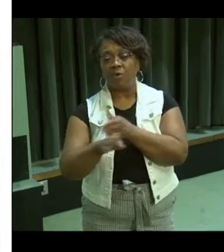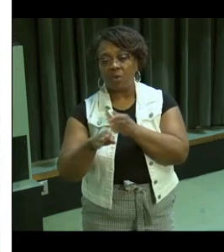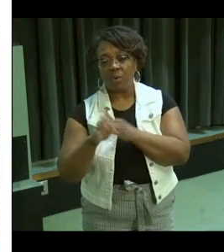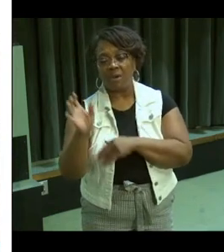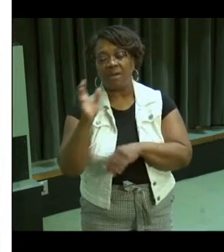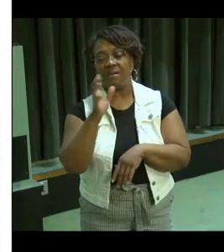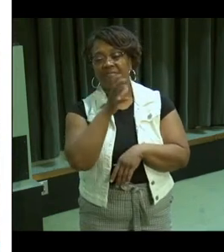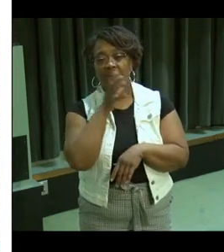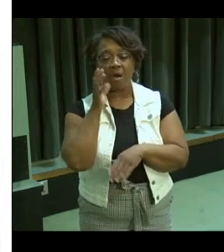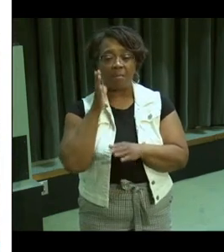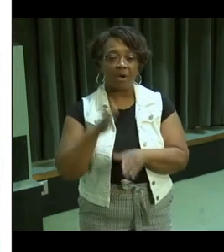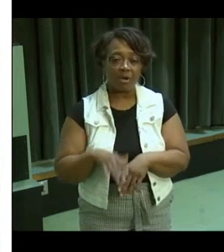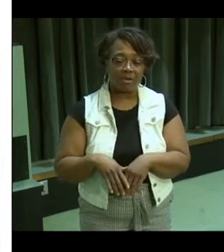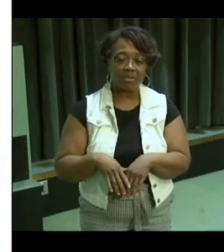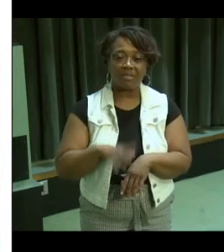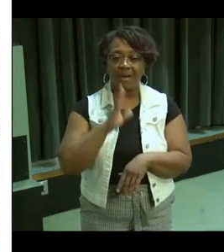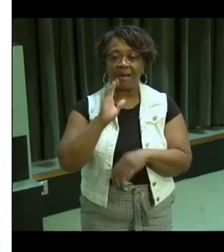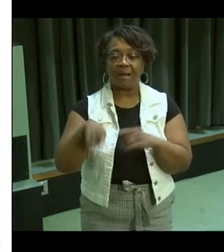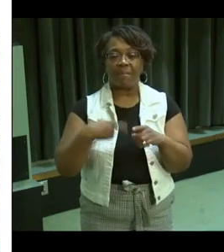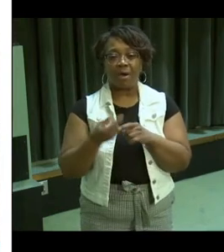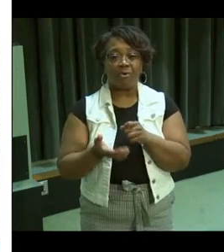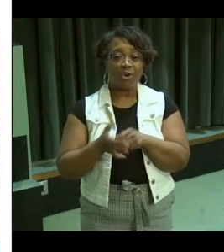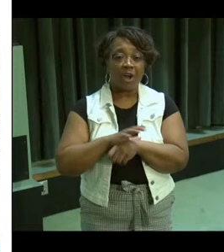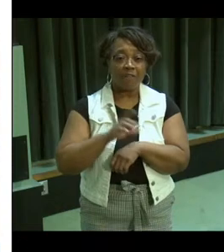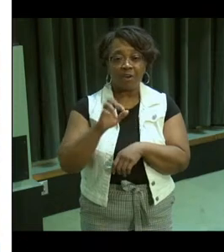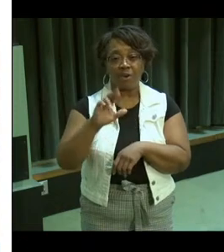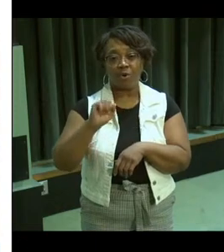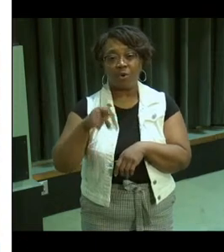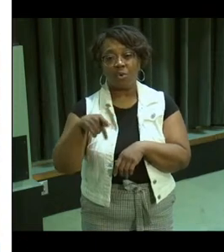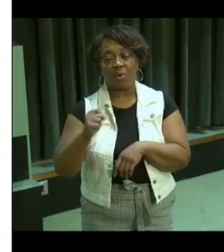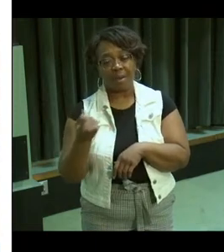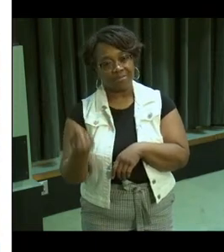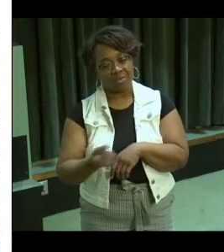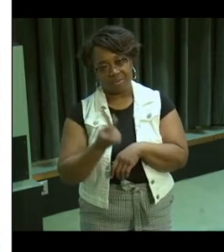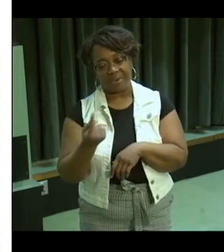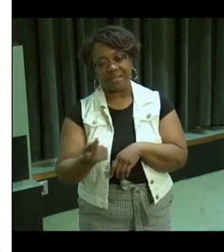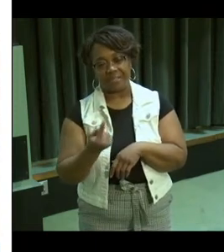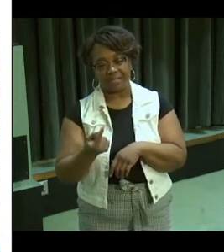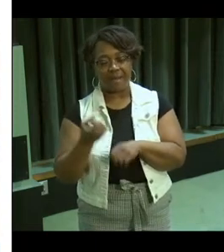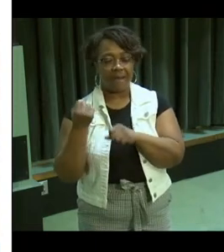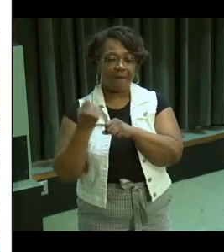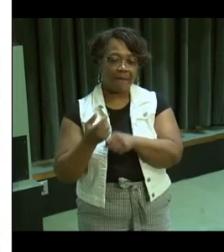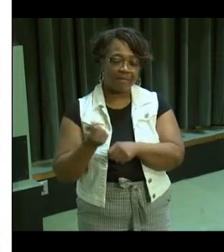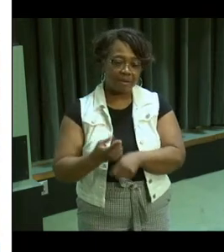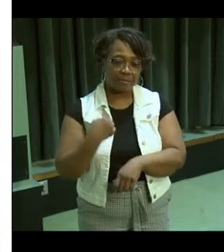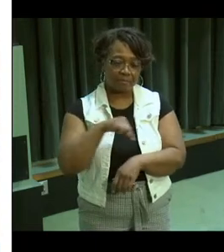farmers and ranchers talking